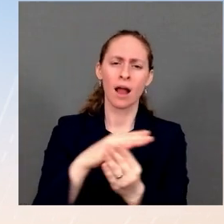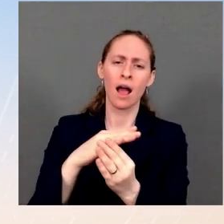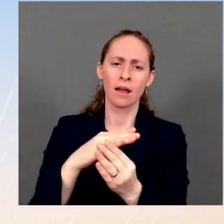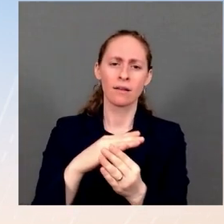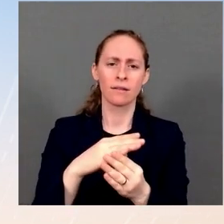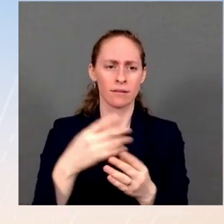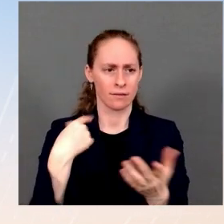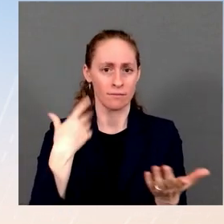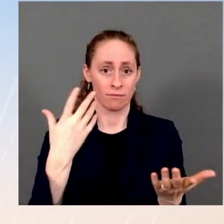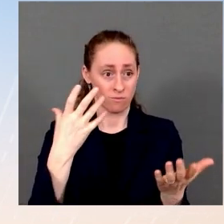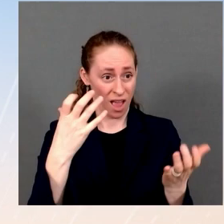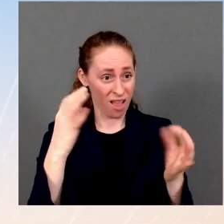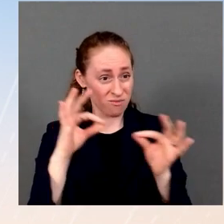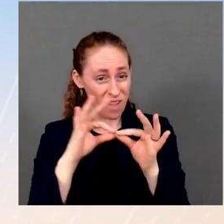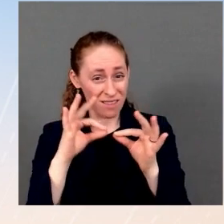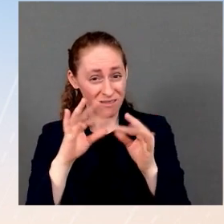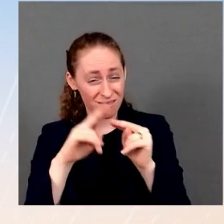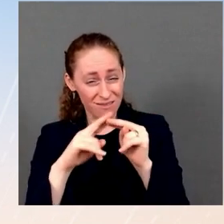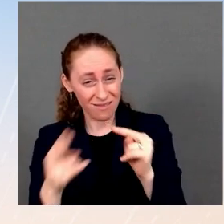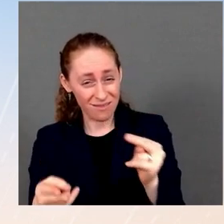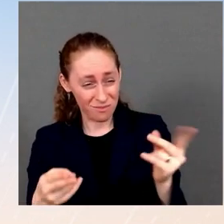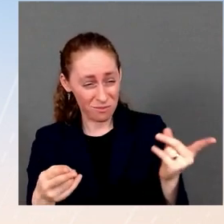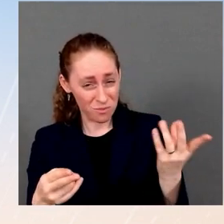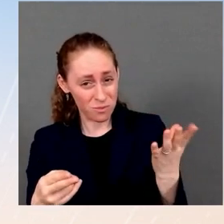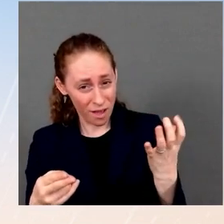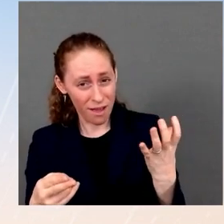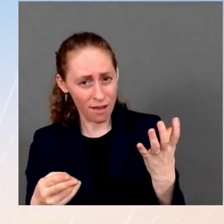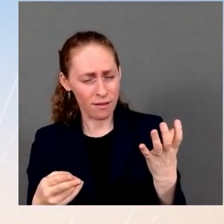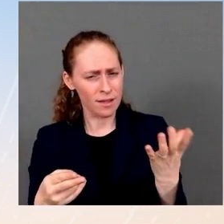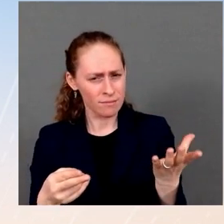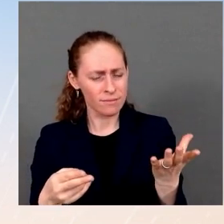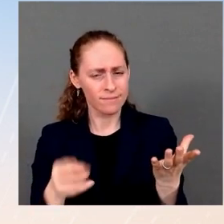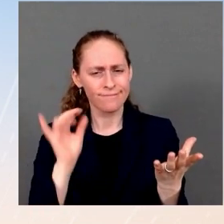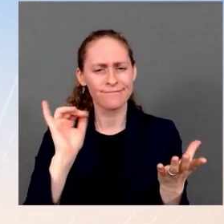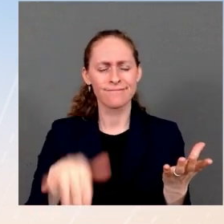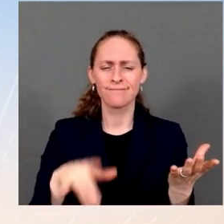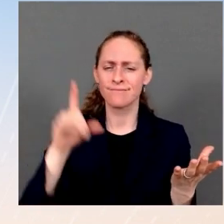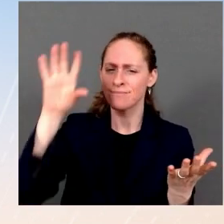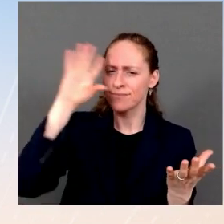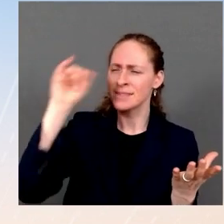wants anything to happen sooner, right? They want -- he wants us to get this done as soon as possible.